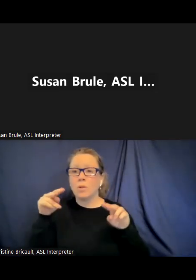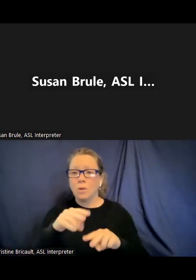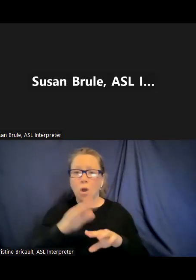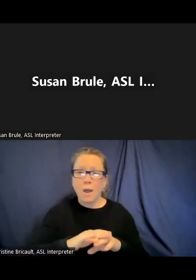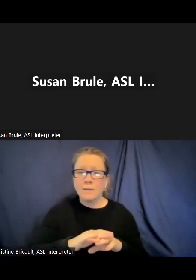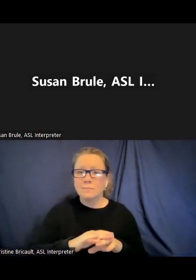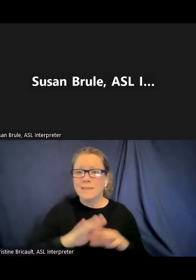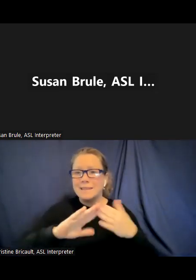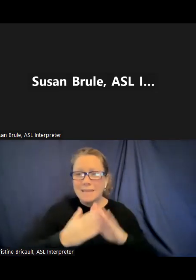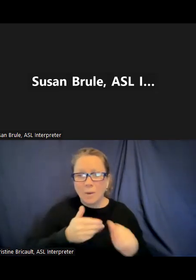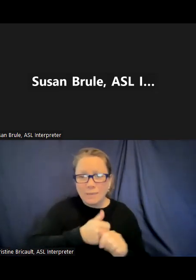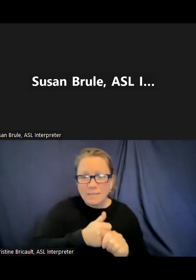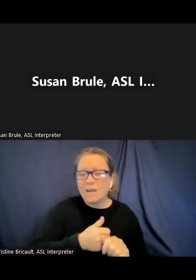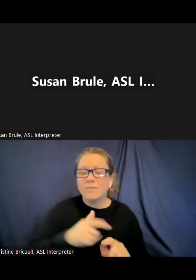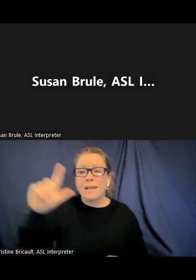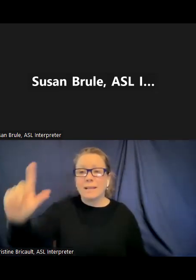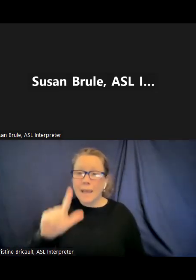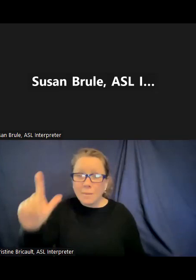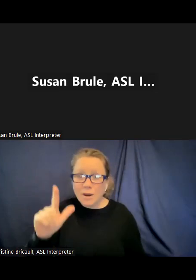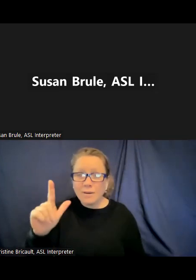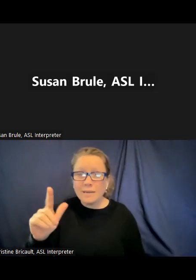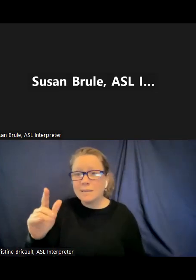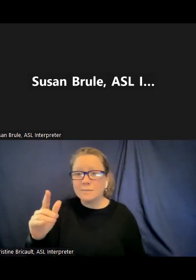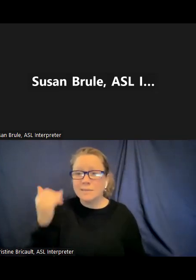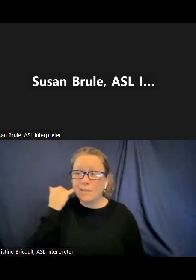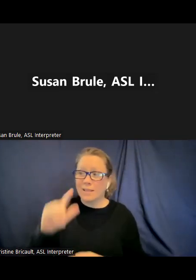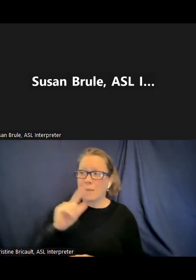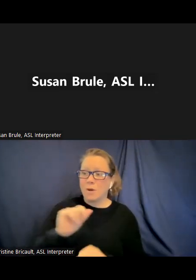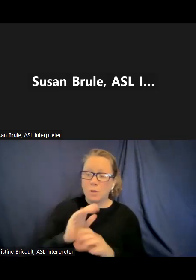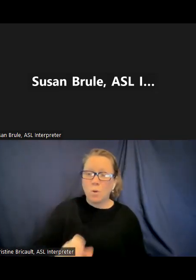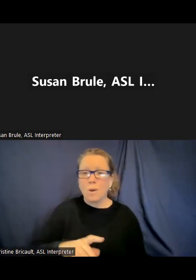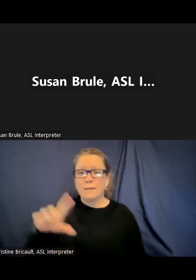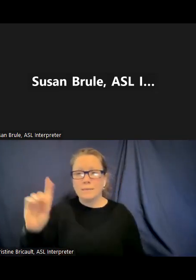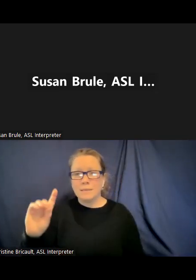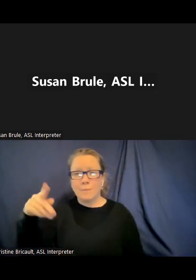if it's a library employee, or the DPW, if it's a DPW employee.